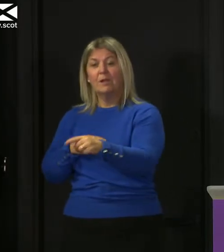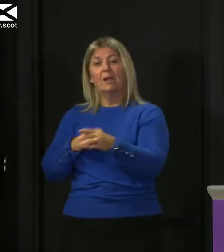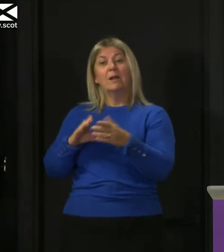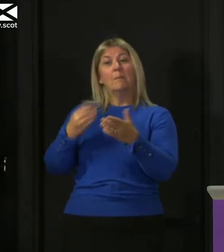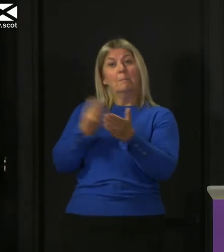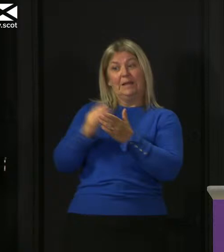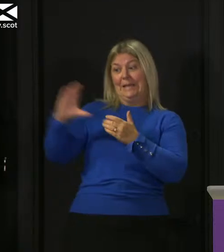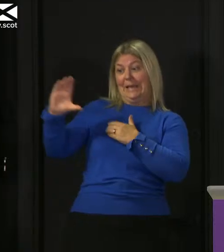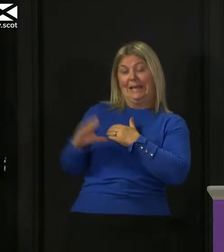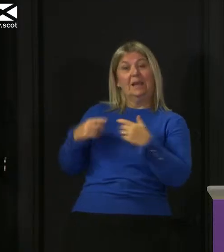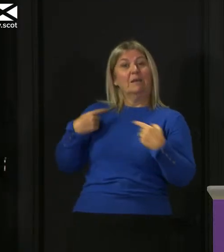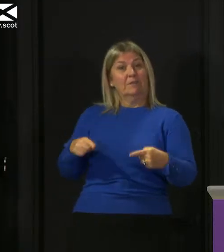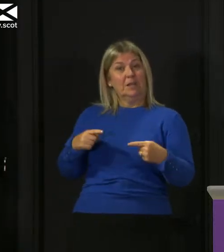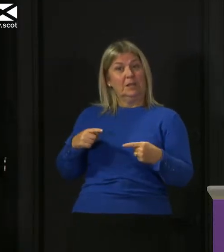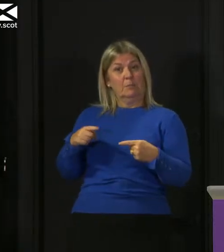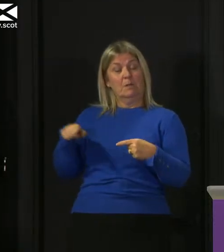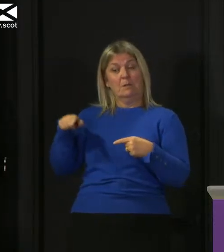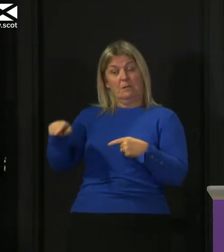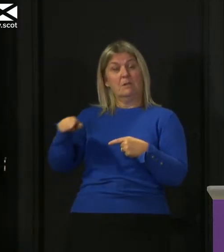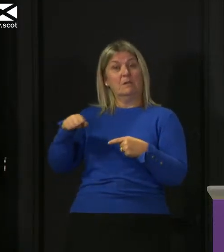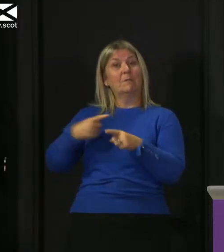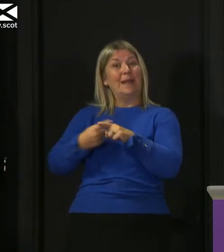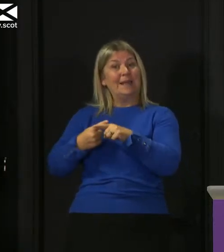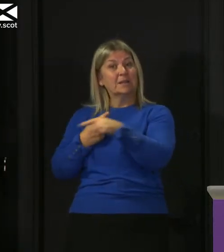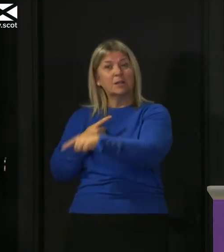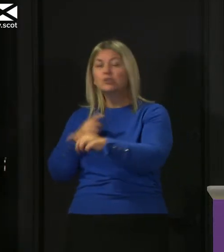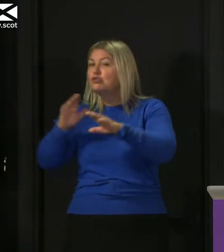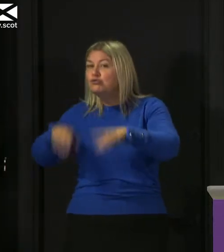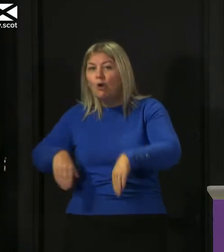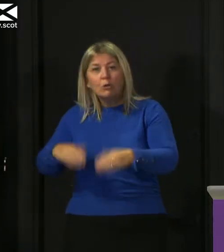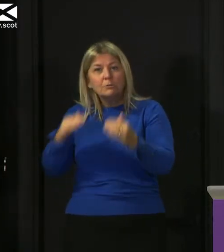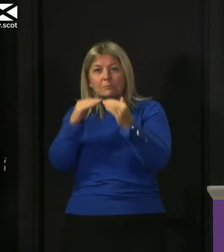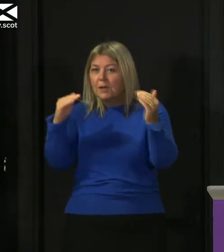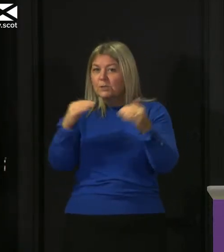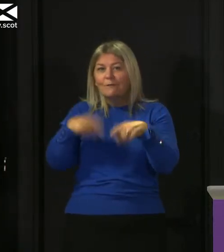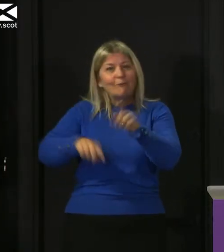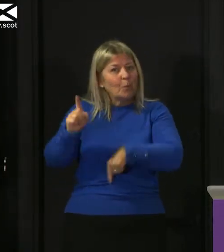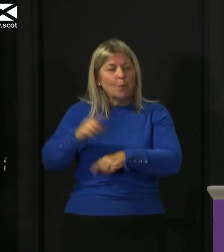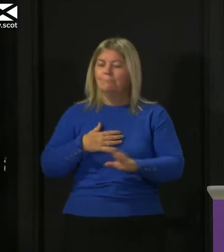that generated the consequentials was not for football so if we were to use that money, we'd